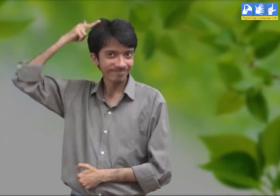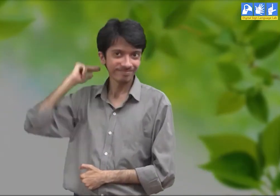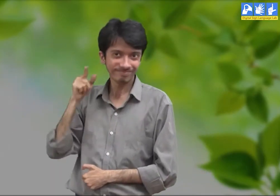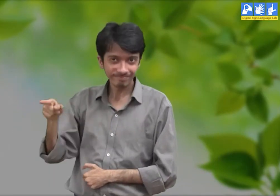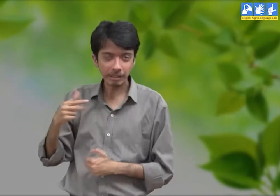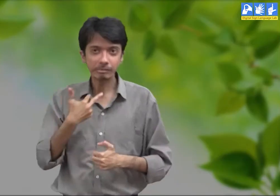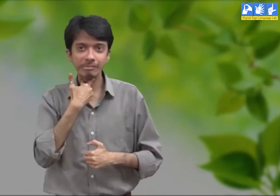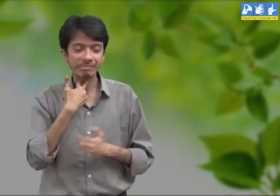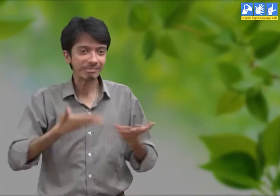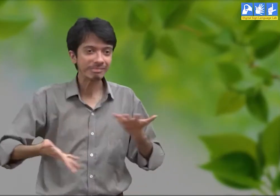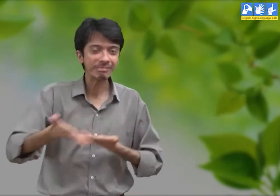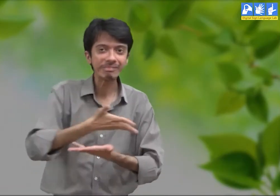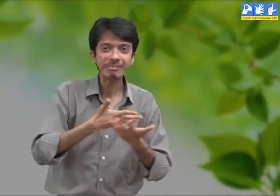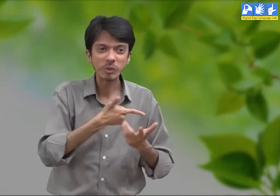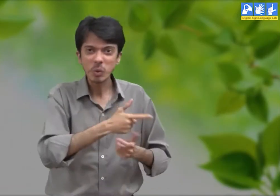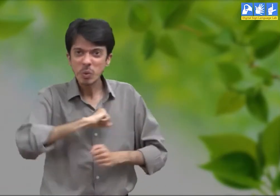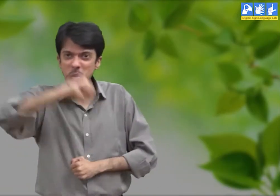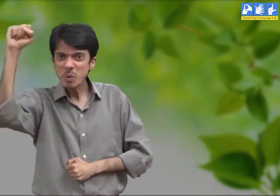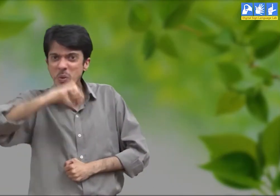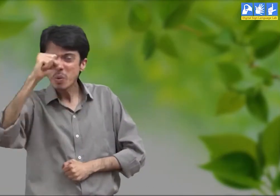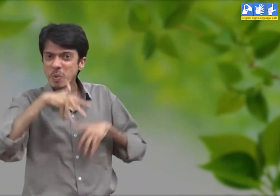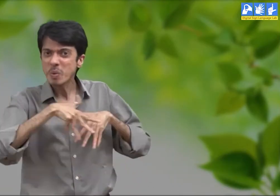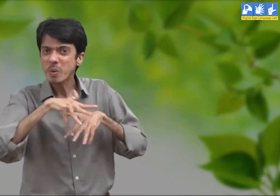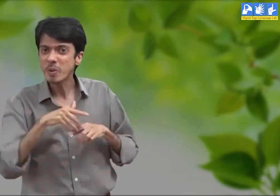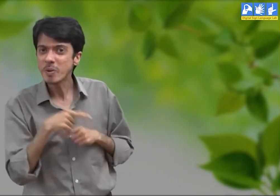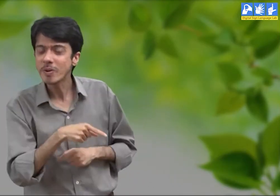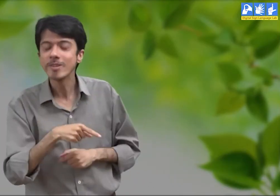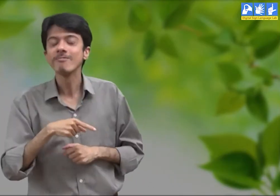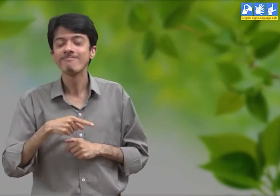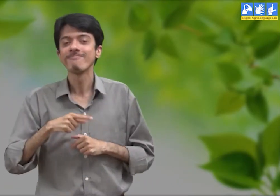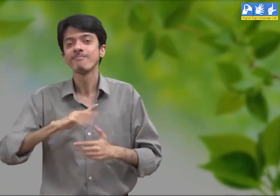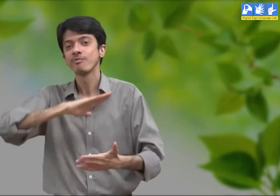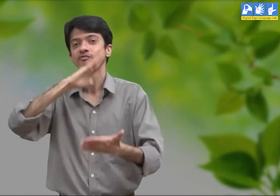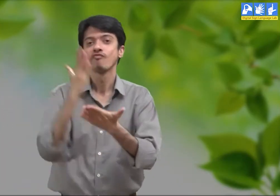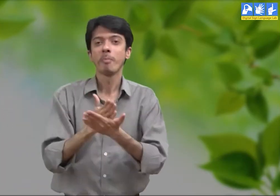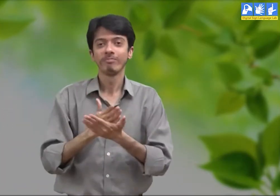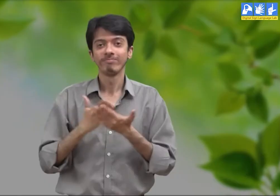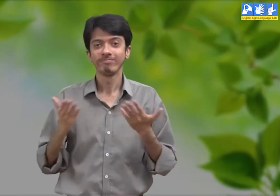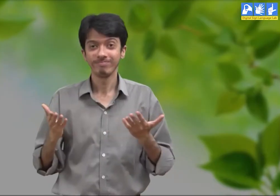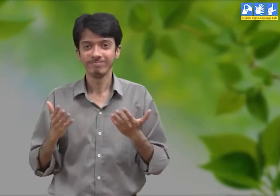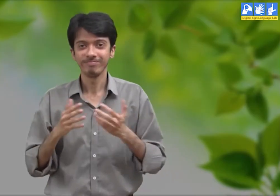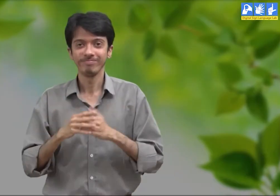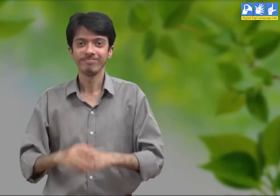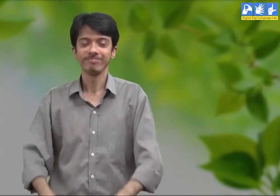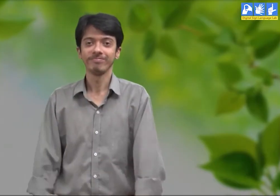Bowing to unrelenting public pressure, Indira Gandhi declared that Silent Valley will be protected.